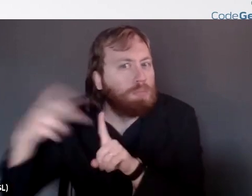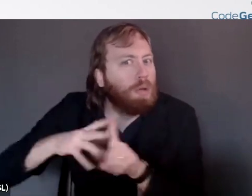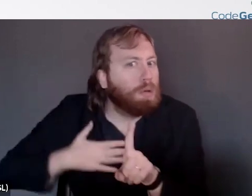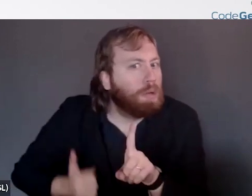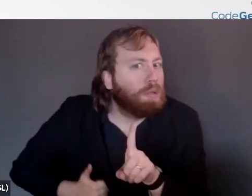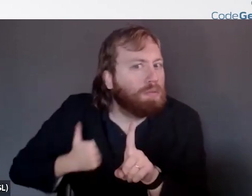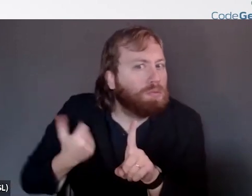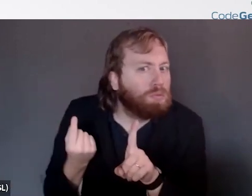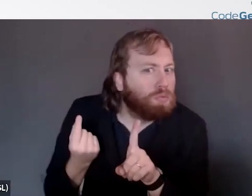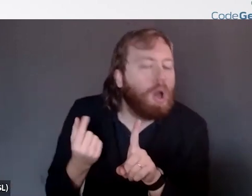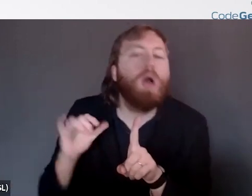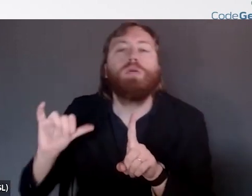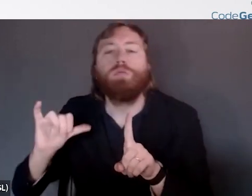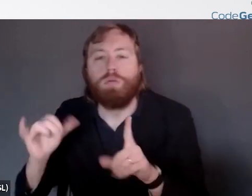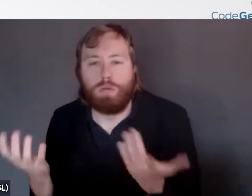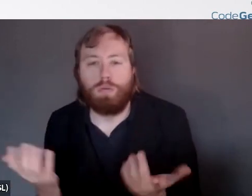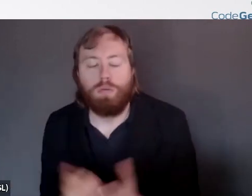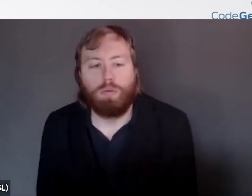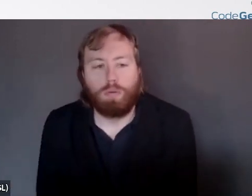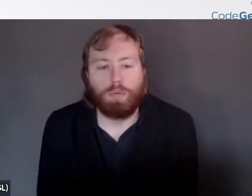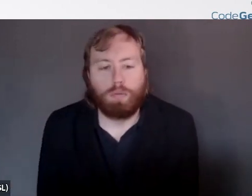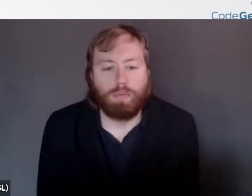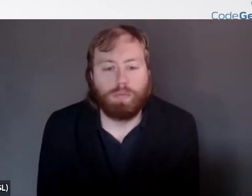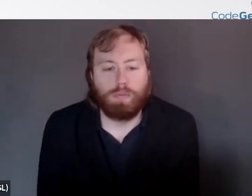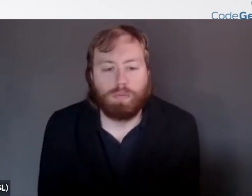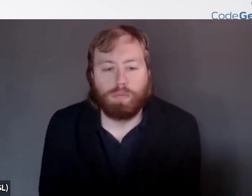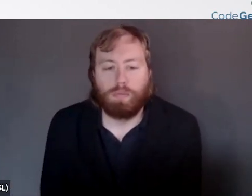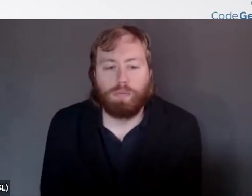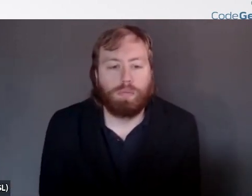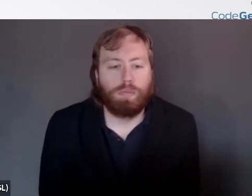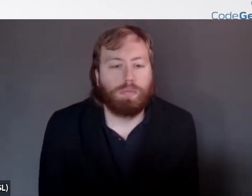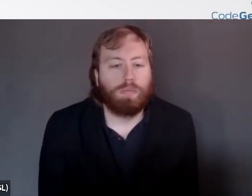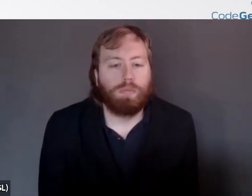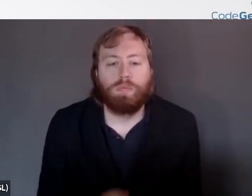is used to mark off a row or multiple rows,